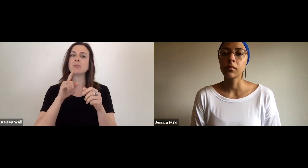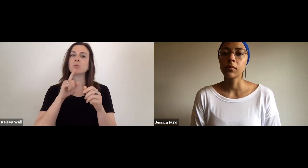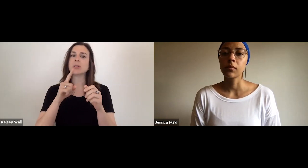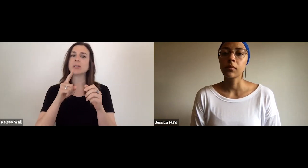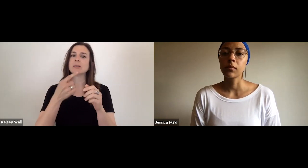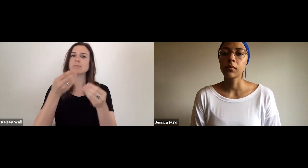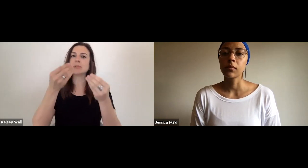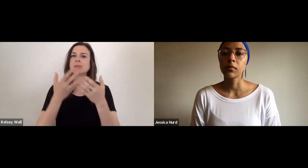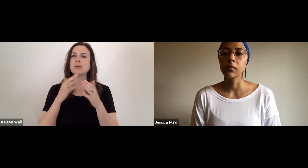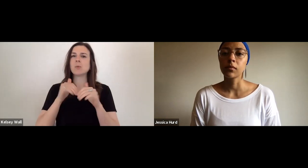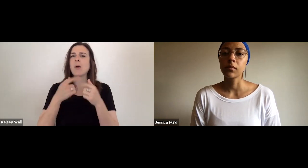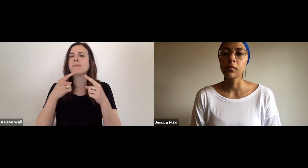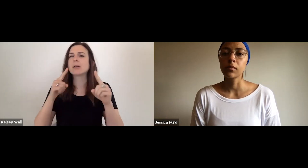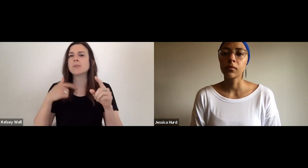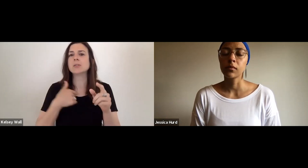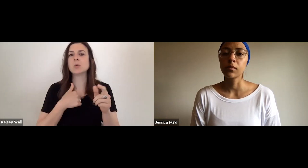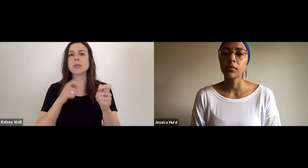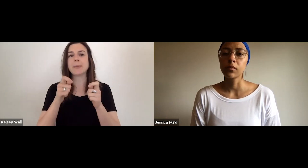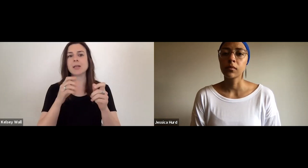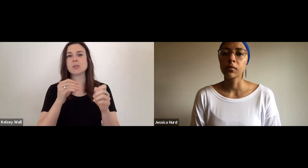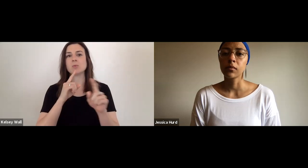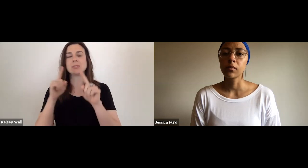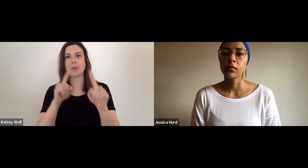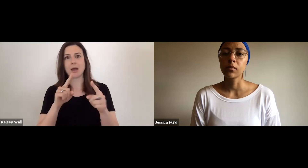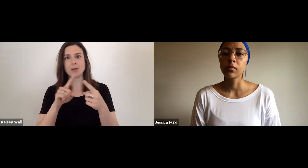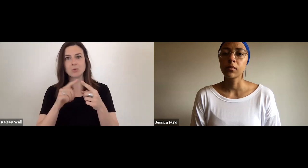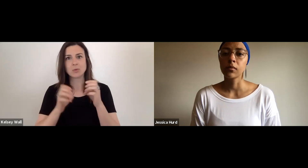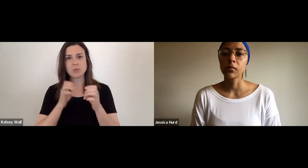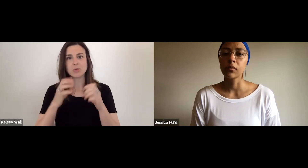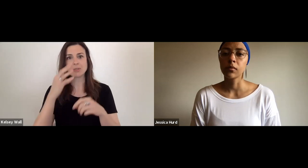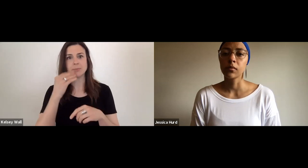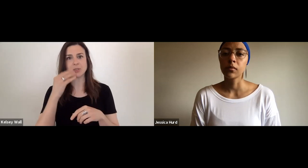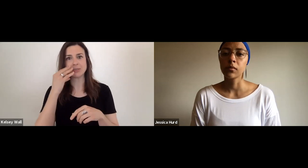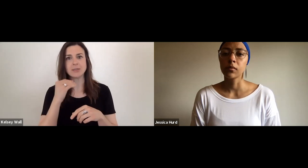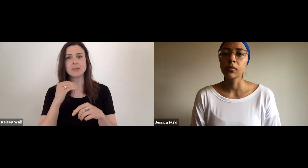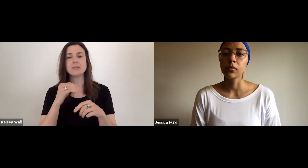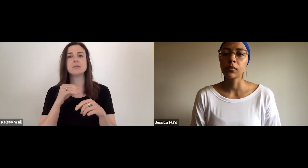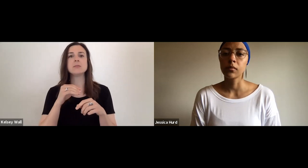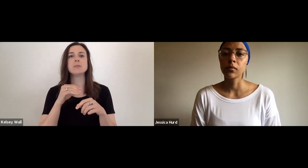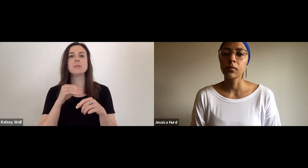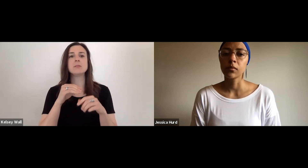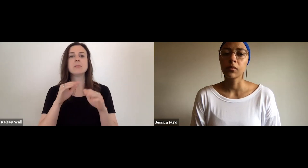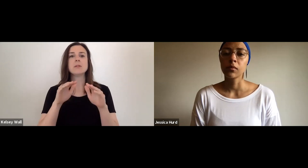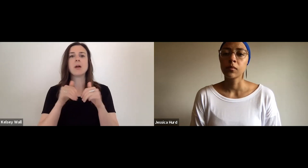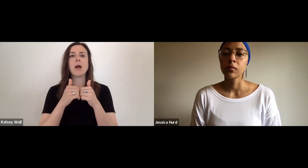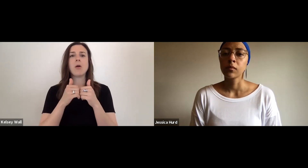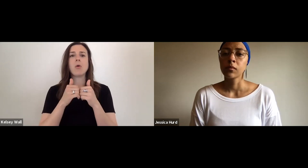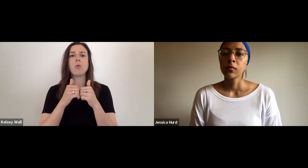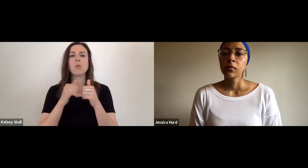So, when we have healthy emotional regulation, we have--we successfully are able to manage our responses to situations and experiences